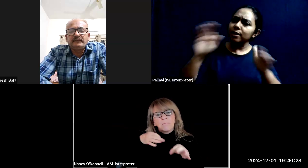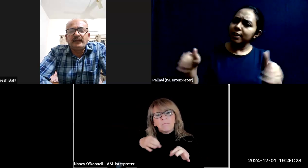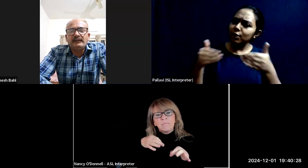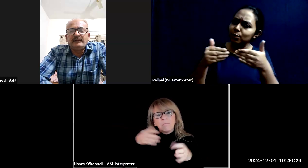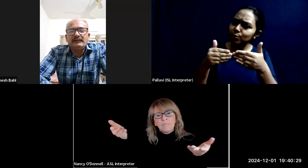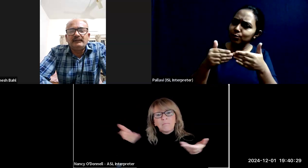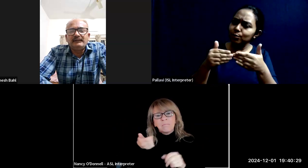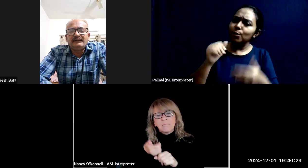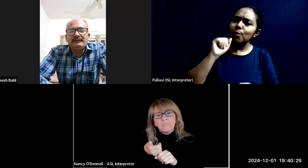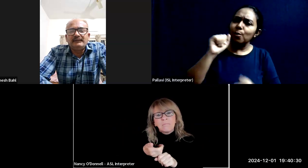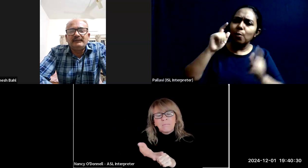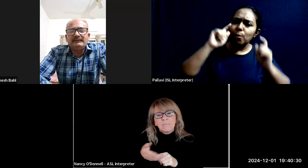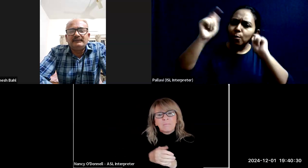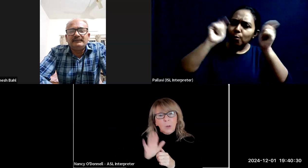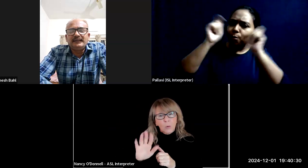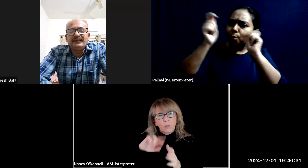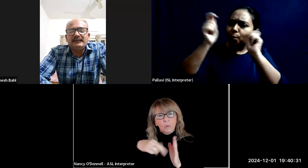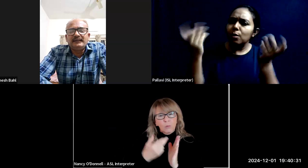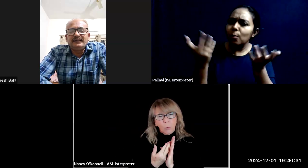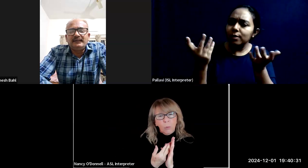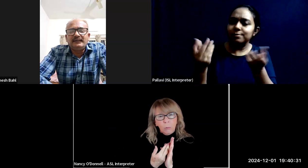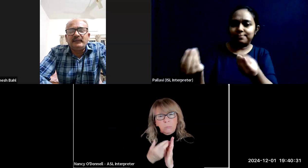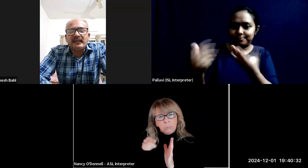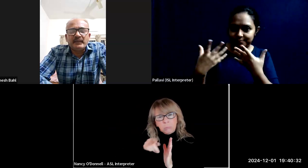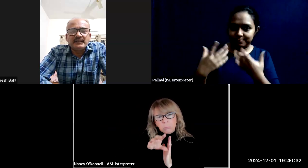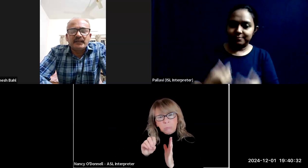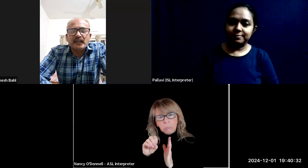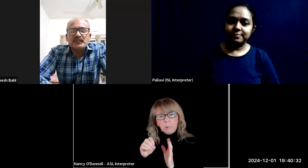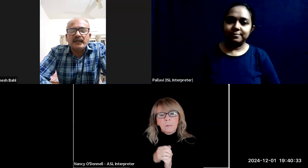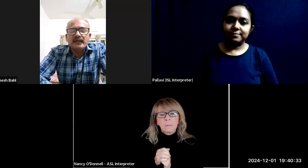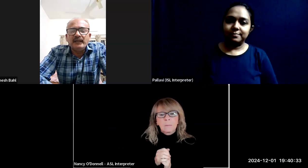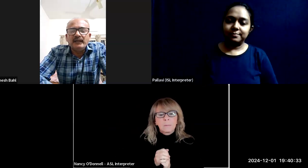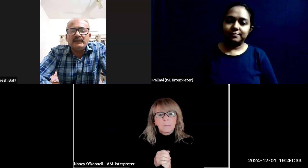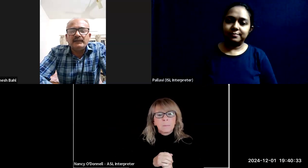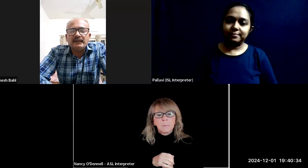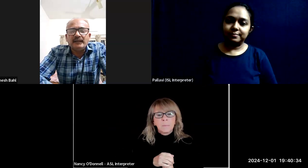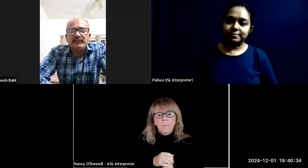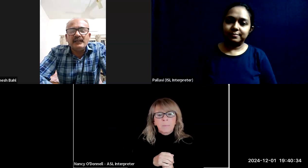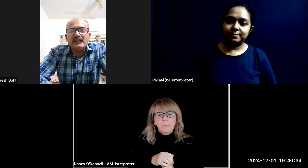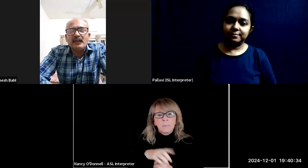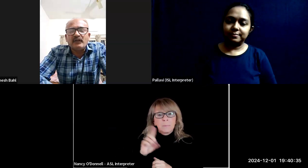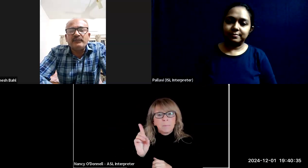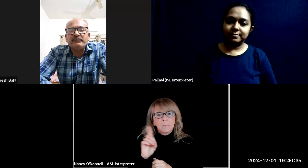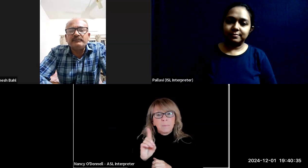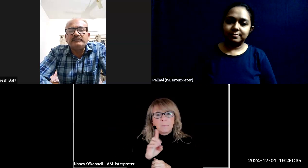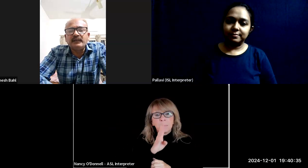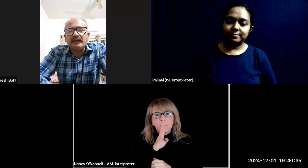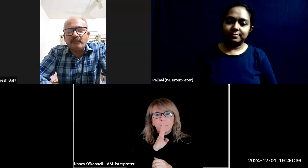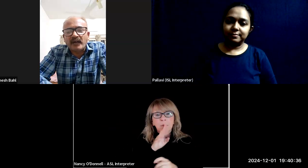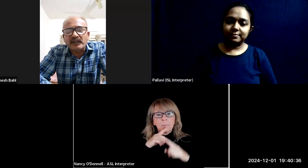And what is your role in Torchit?